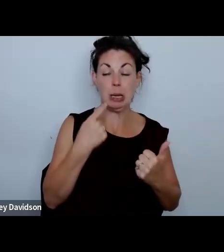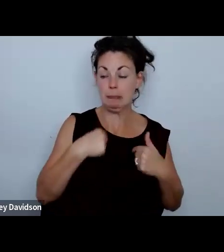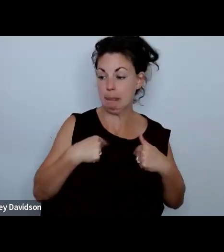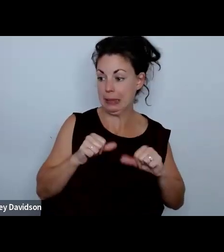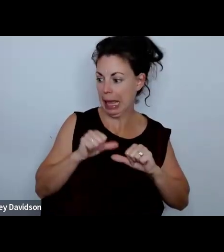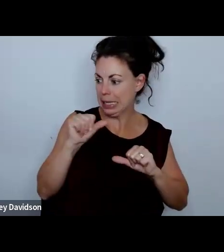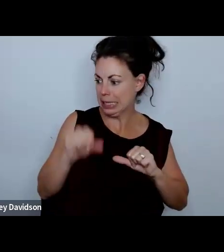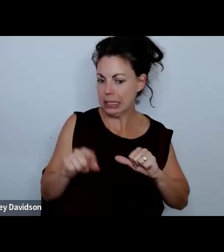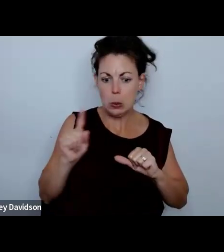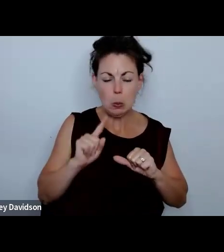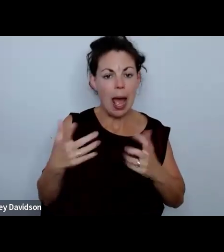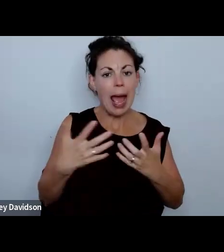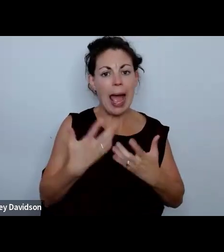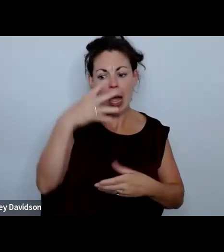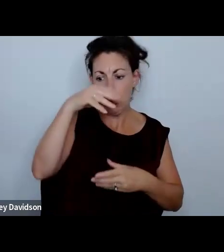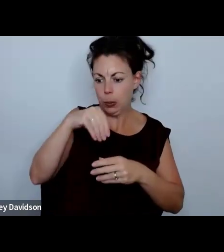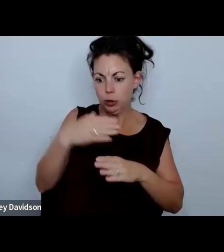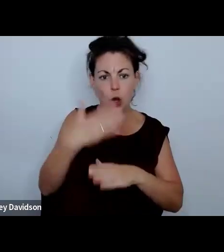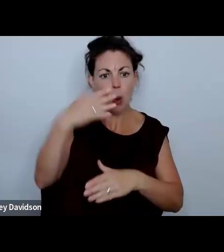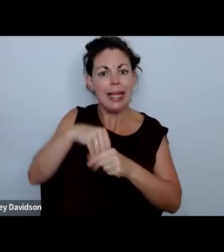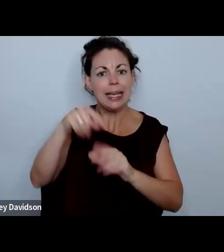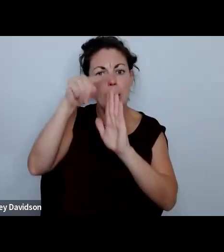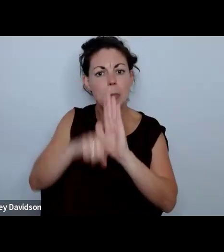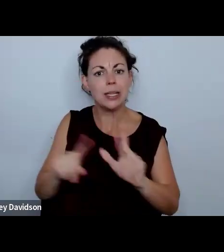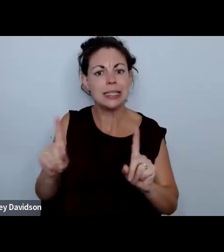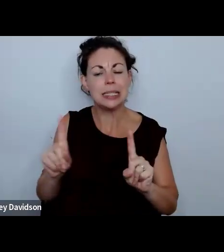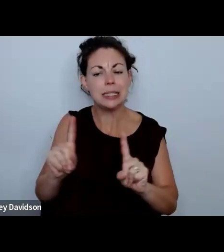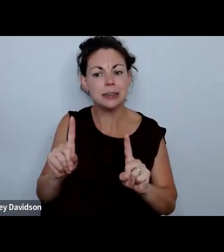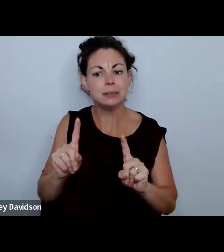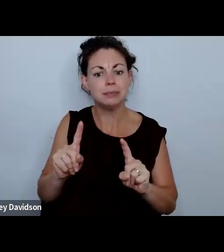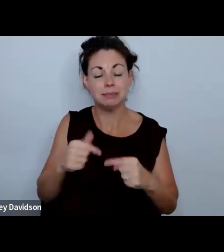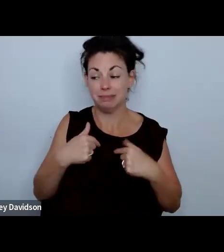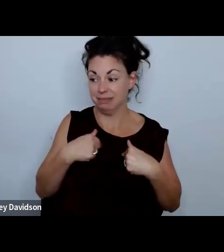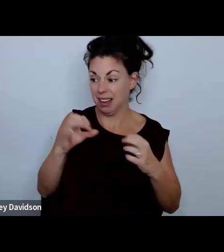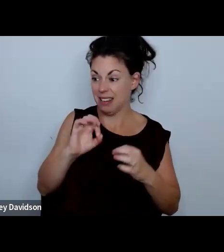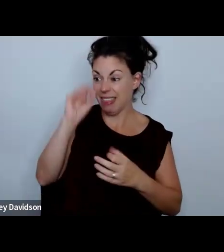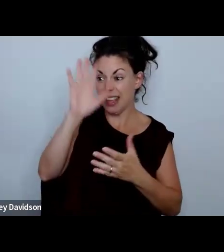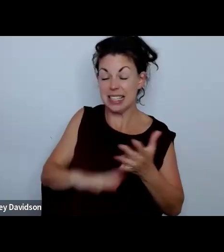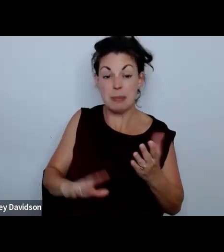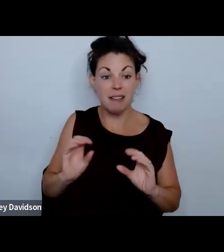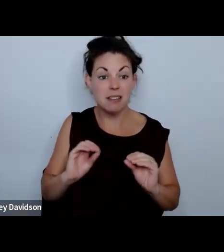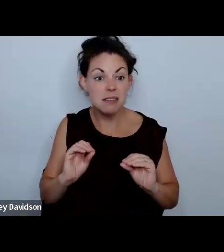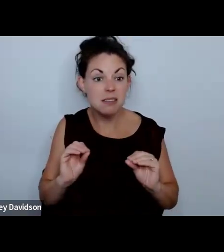I was quite intimidated by the idea of working in a, in an office because of dyslexia.